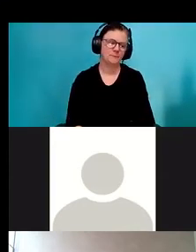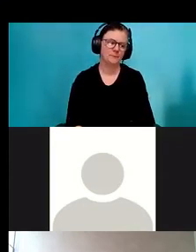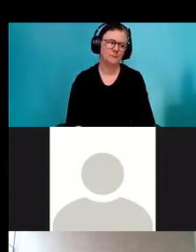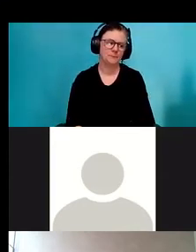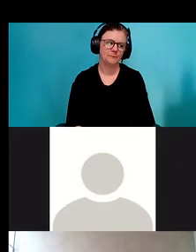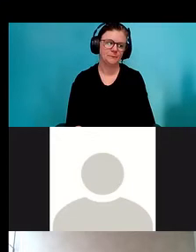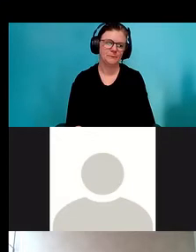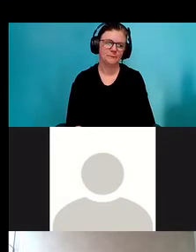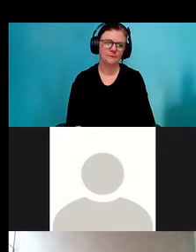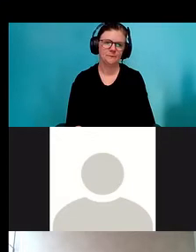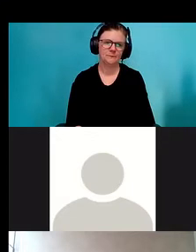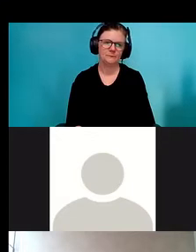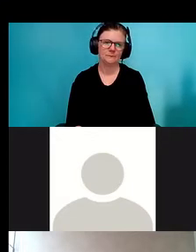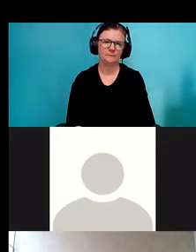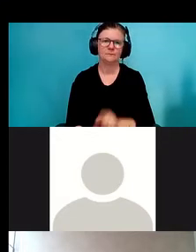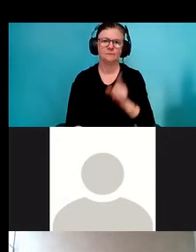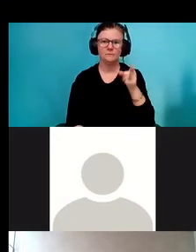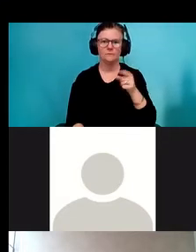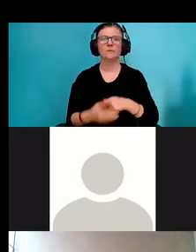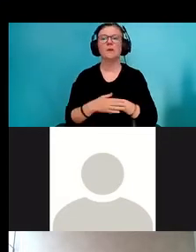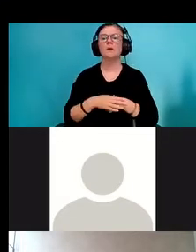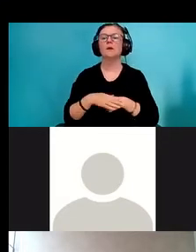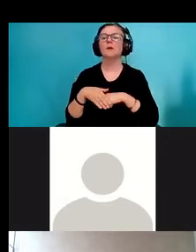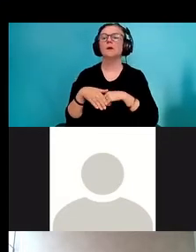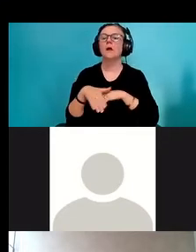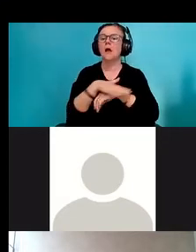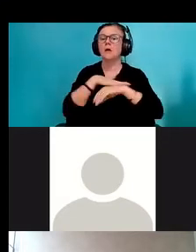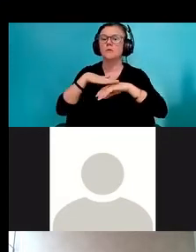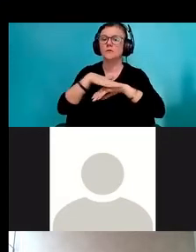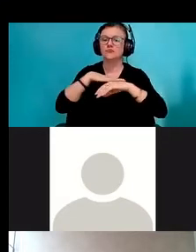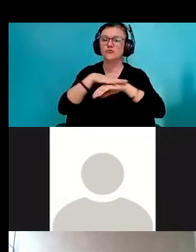So this is from the Tribal Coalitions Program.